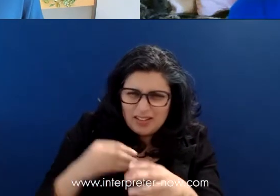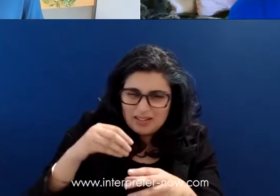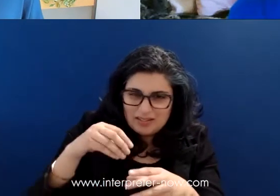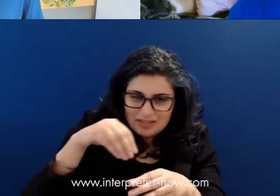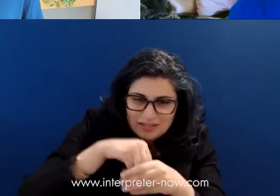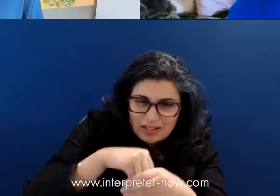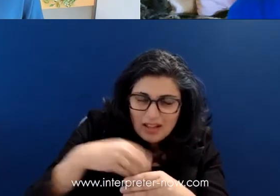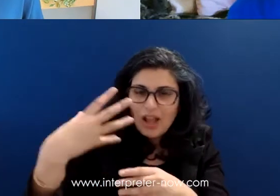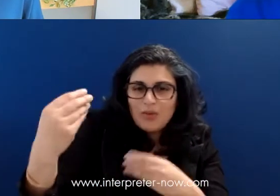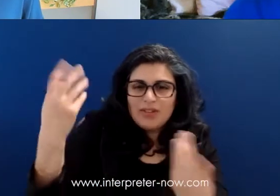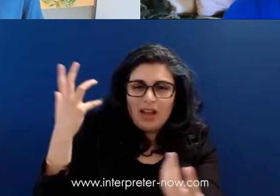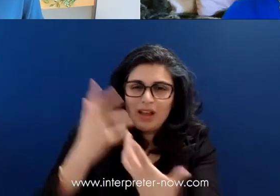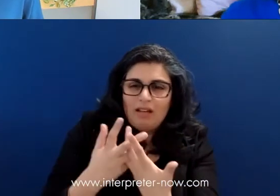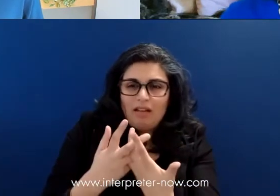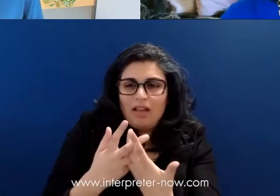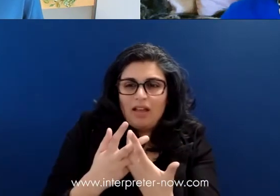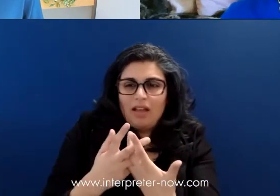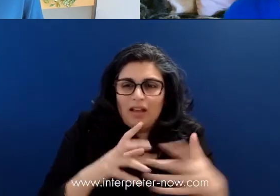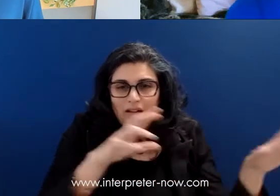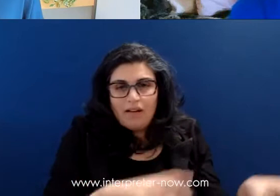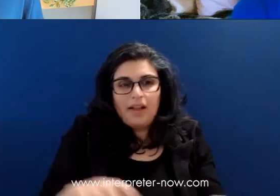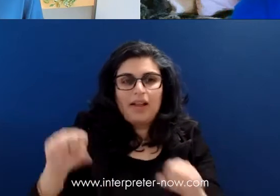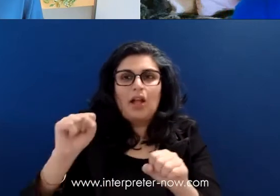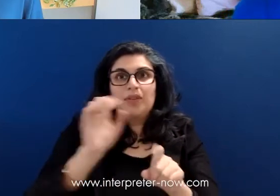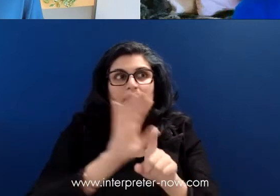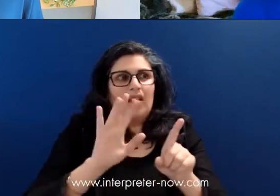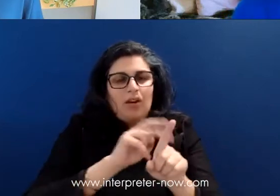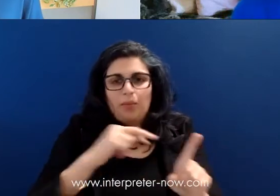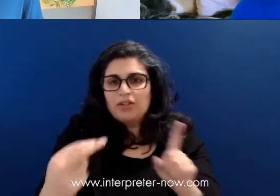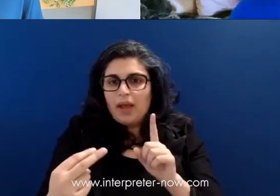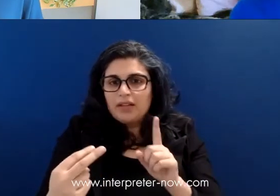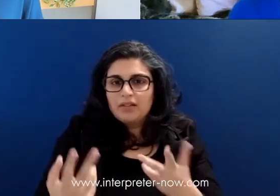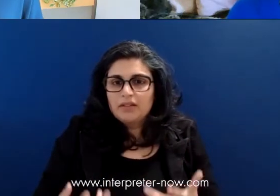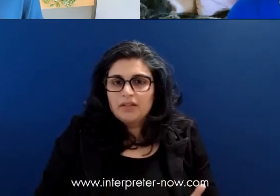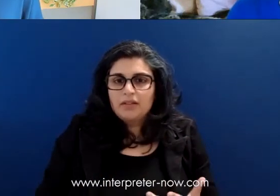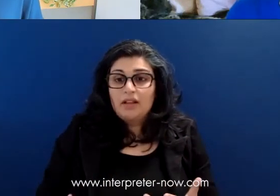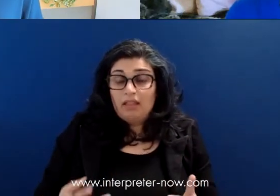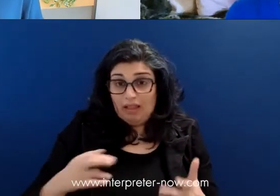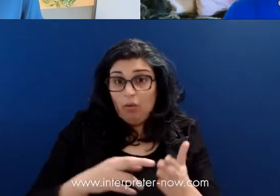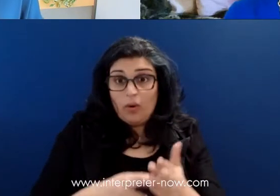the subjective perspective of another person, so that involves the mental capacity to do that.